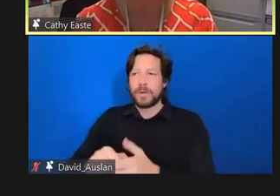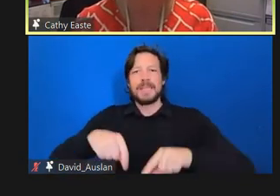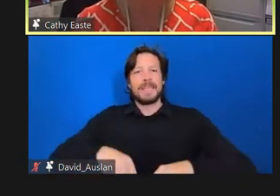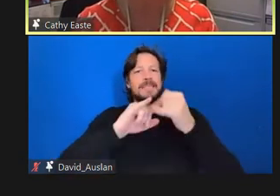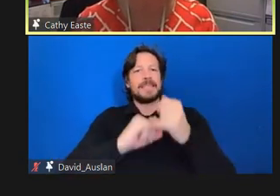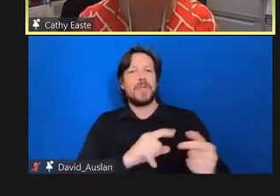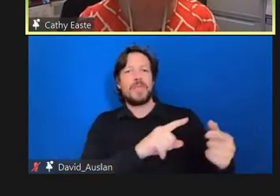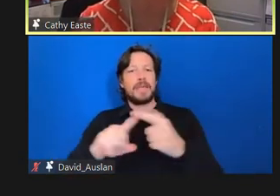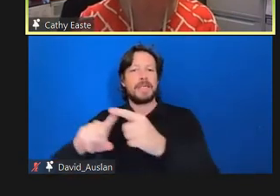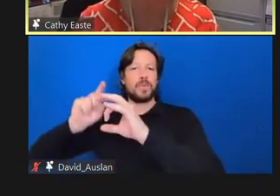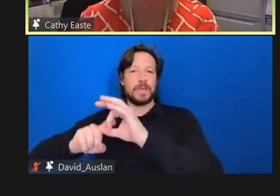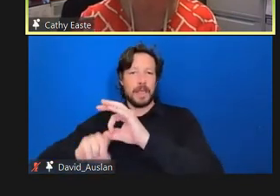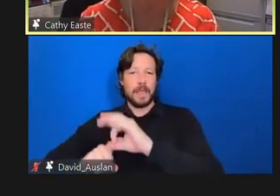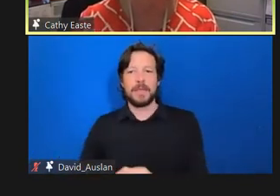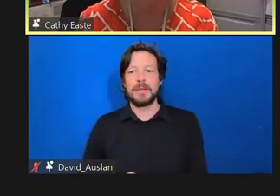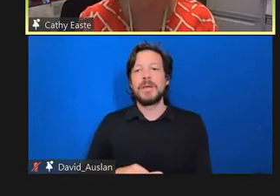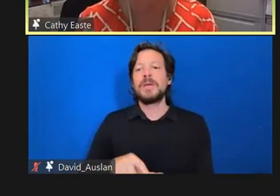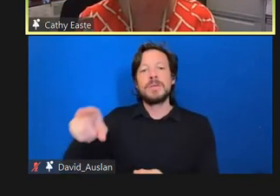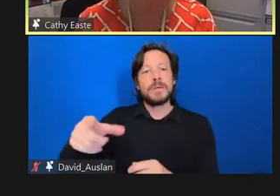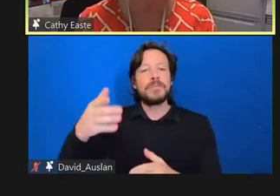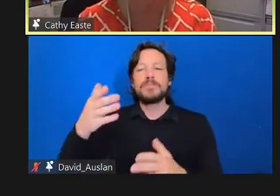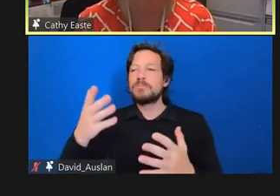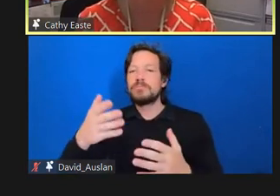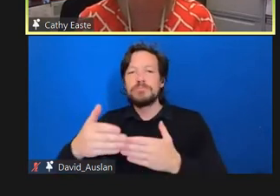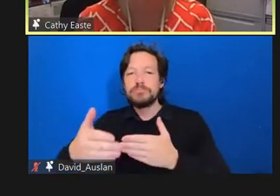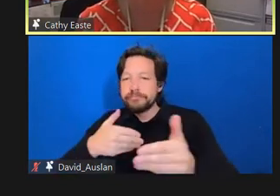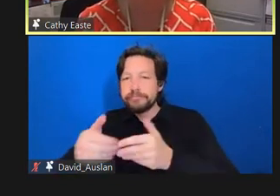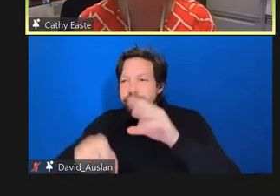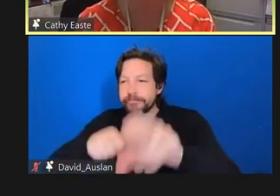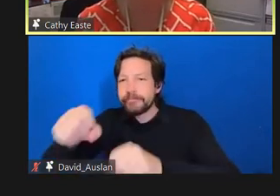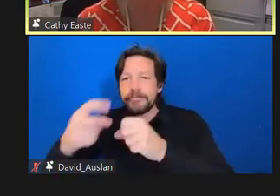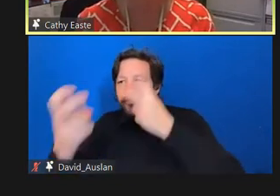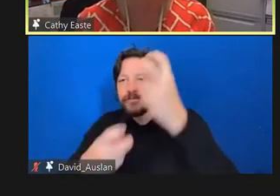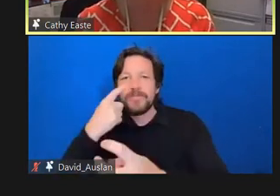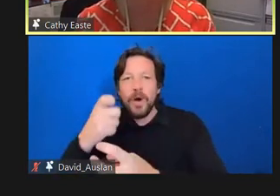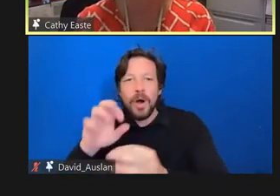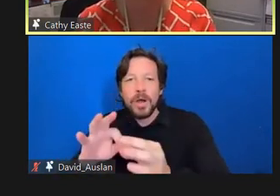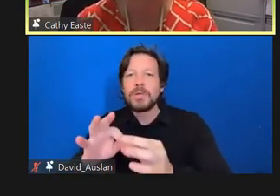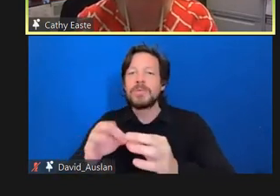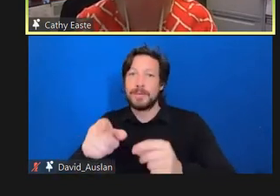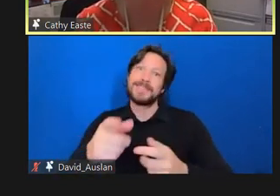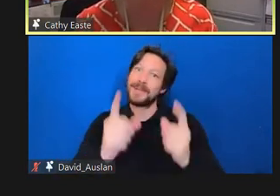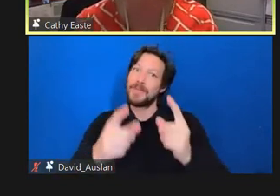so she works in organising interpreters, finding interpreters, getting quite stressed in, and she